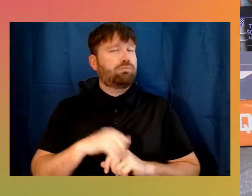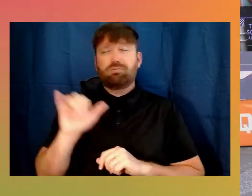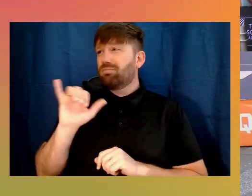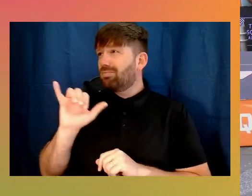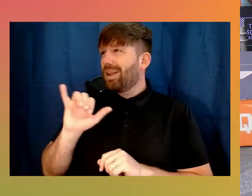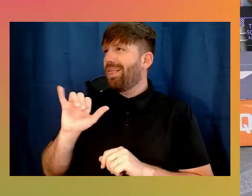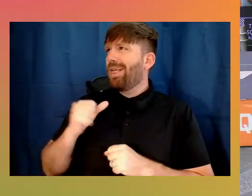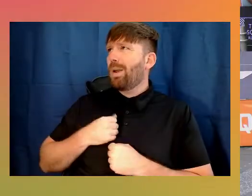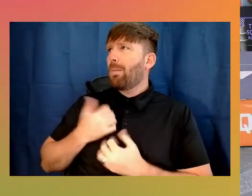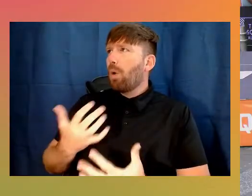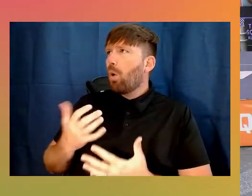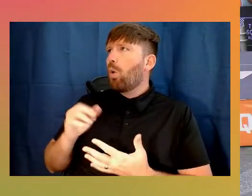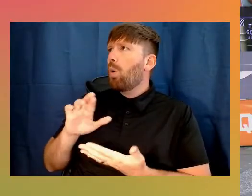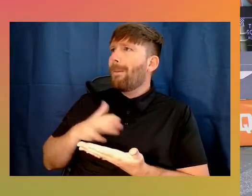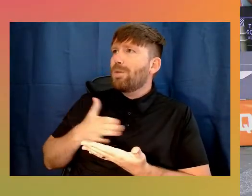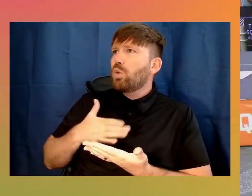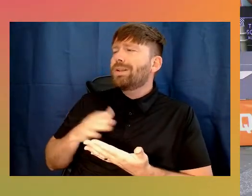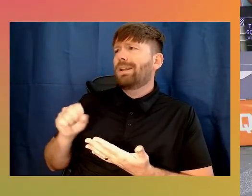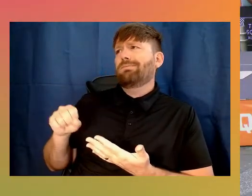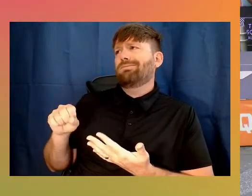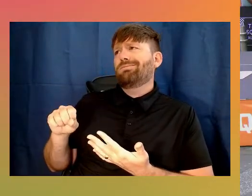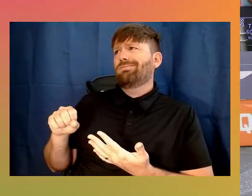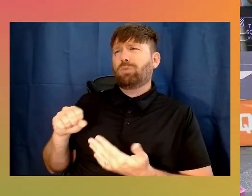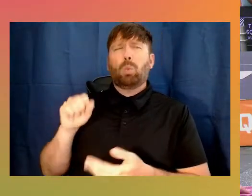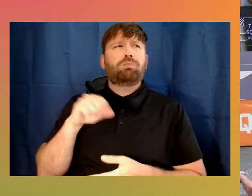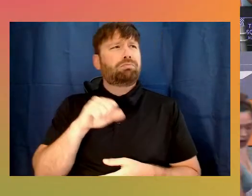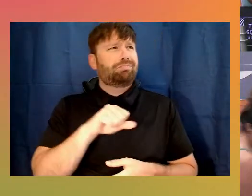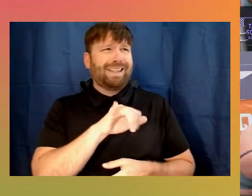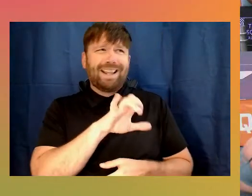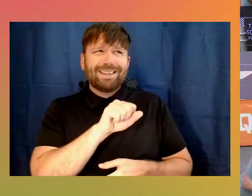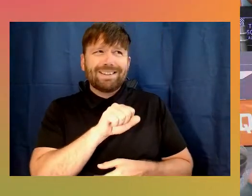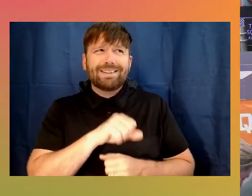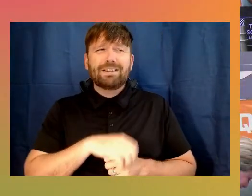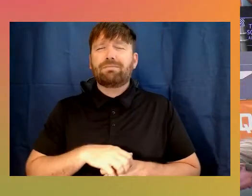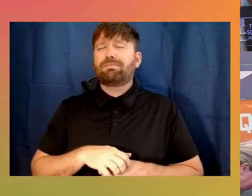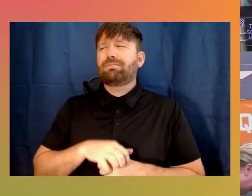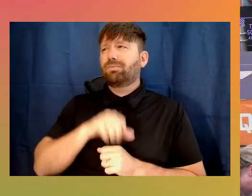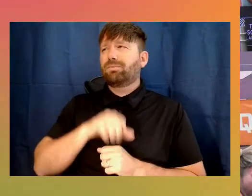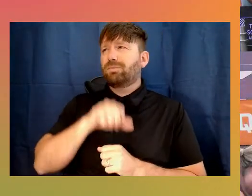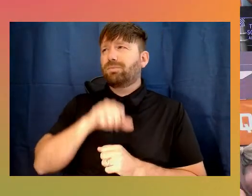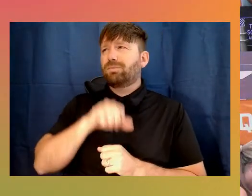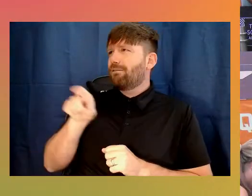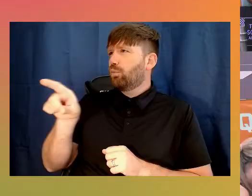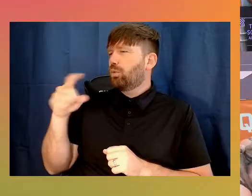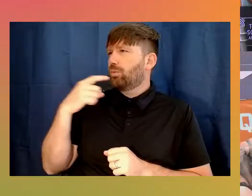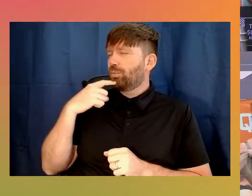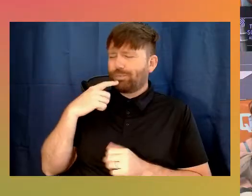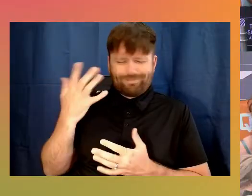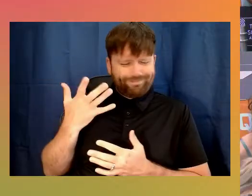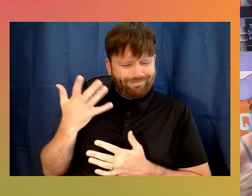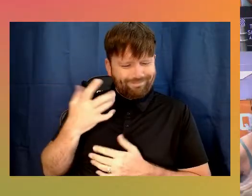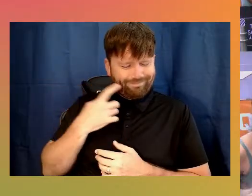CONTINUOUS POSTURE, IF THAT MAKES SENSE. A CONTINUOUS TONE, ACTUALLY. MUSIC, AND A SENSE.